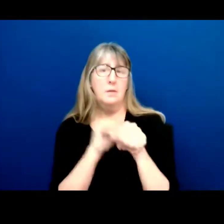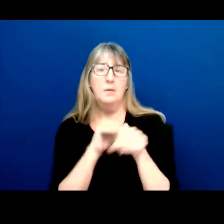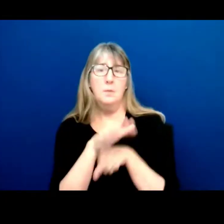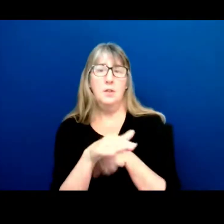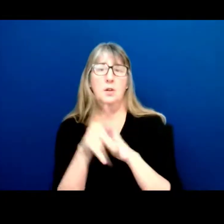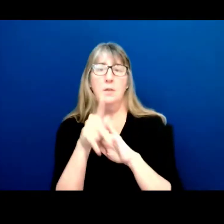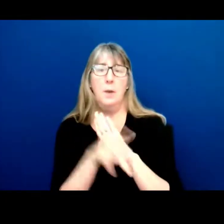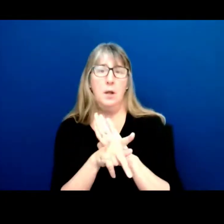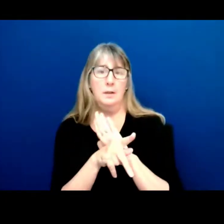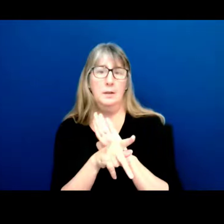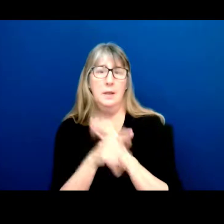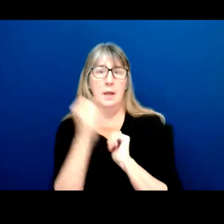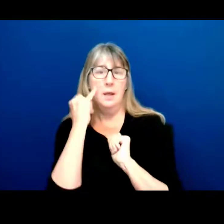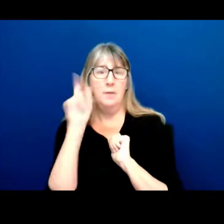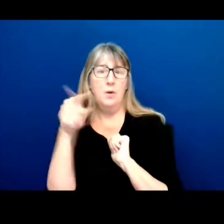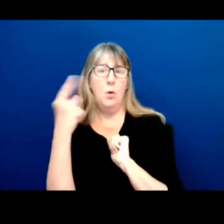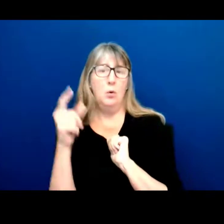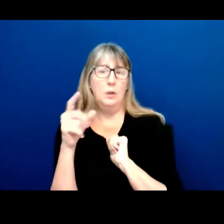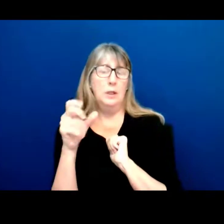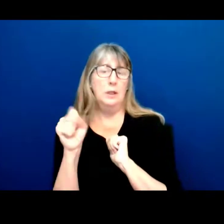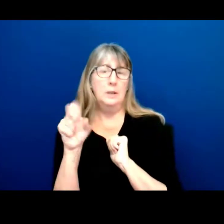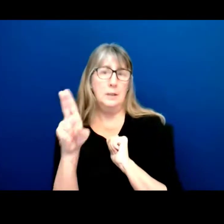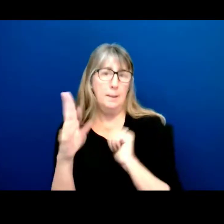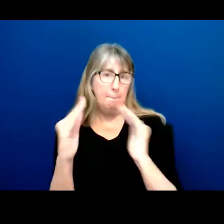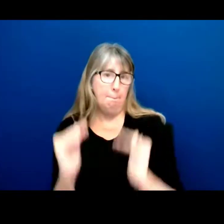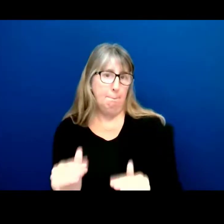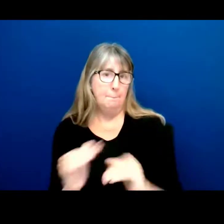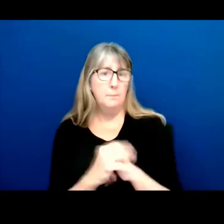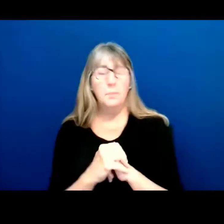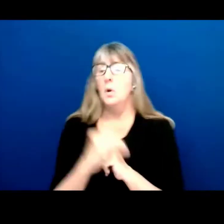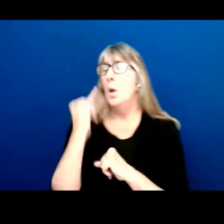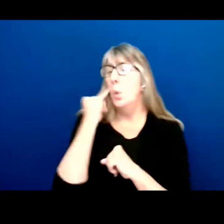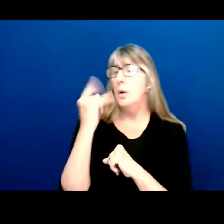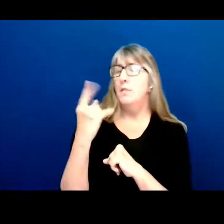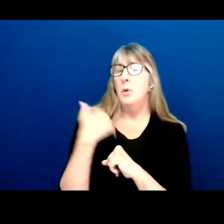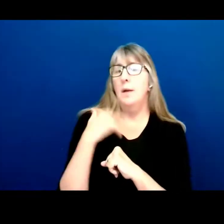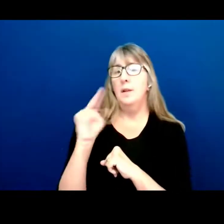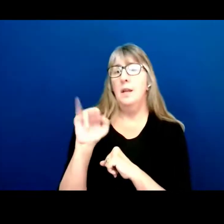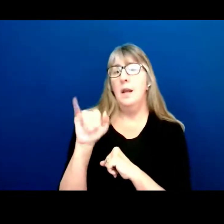if you're only a sub. Diane Dean: How about if you have an NIH research contract?